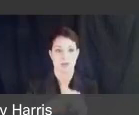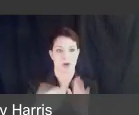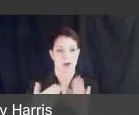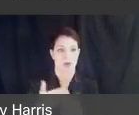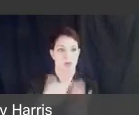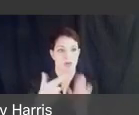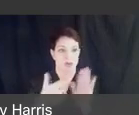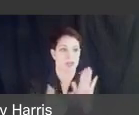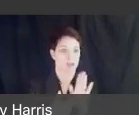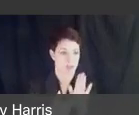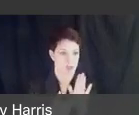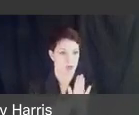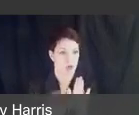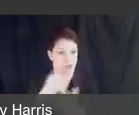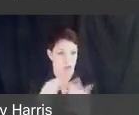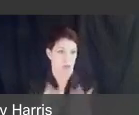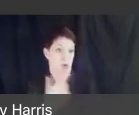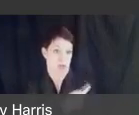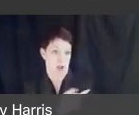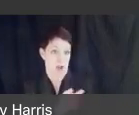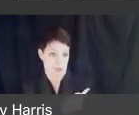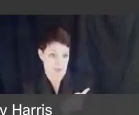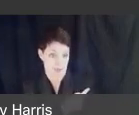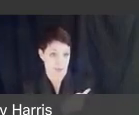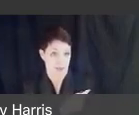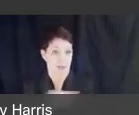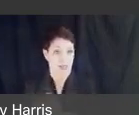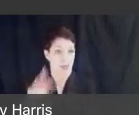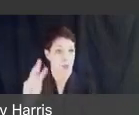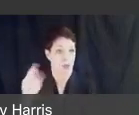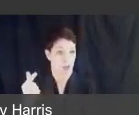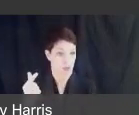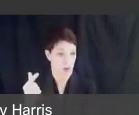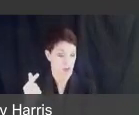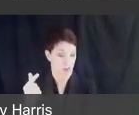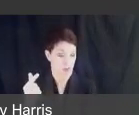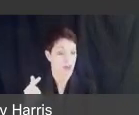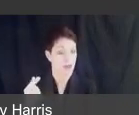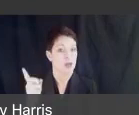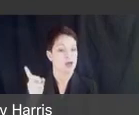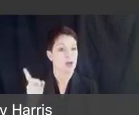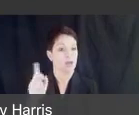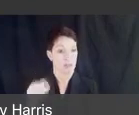for those shots at Willow Grove, they'll be able to tell, they'll be able to select the location where